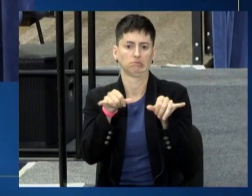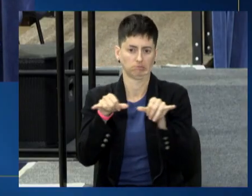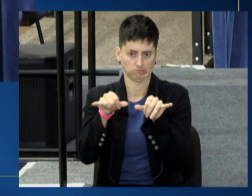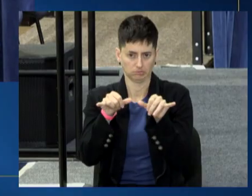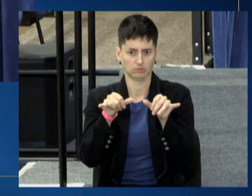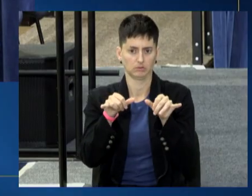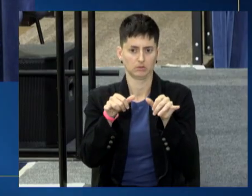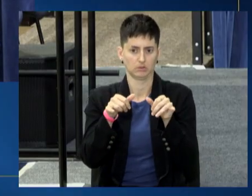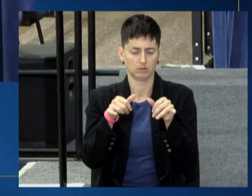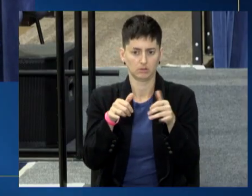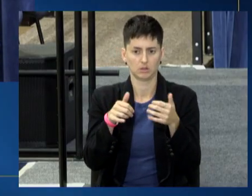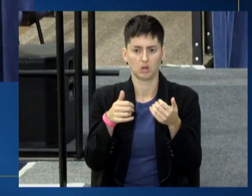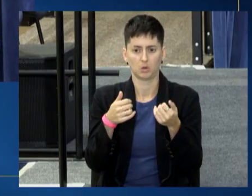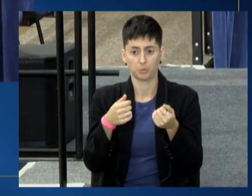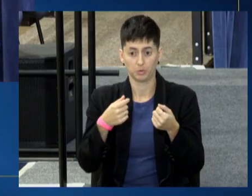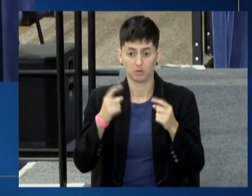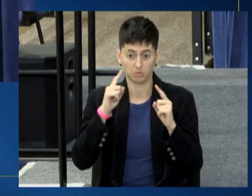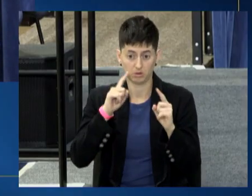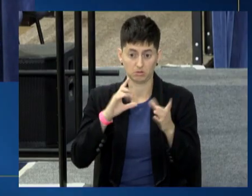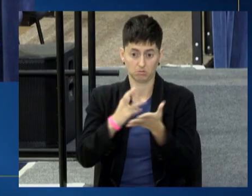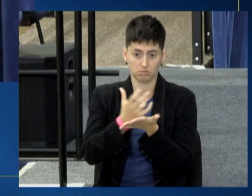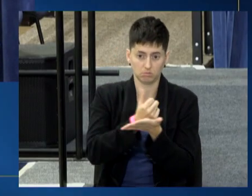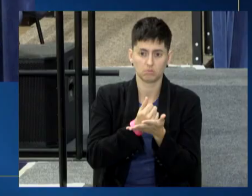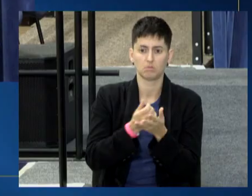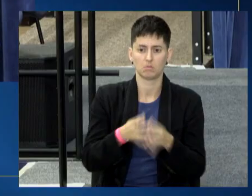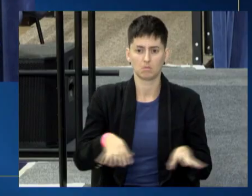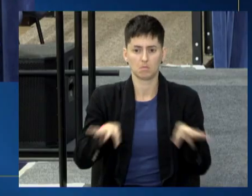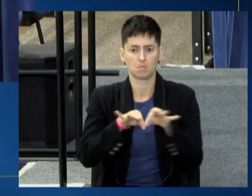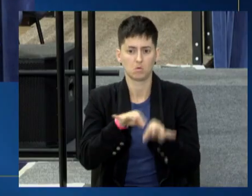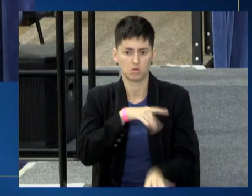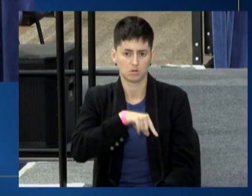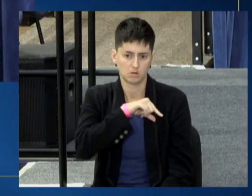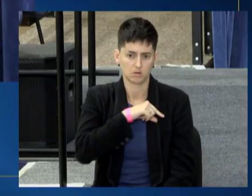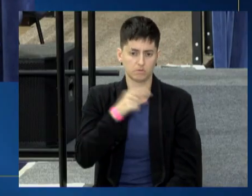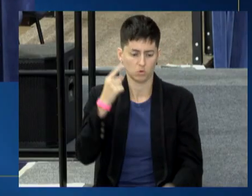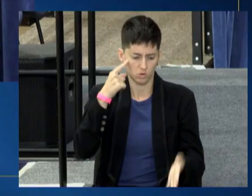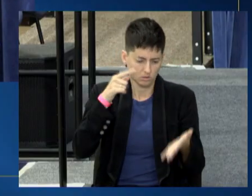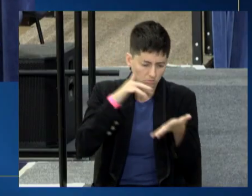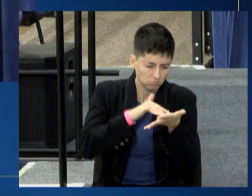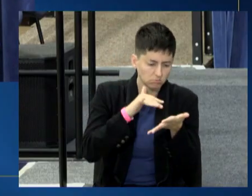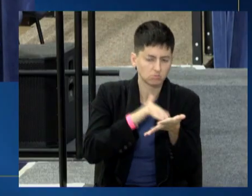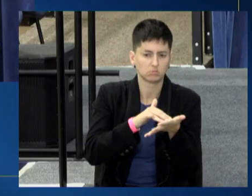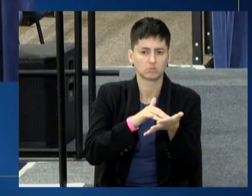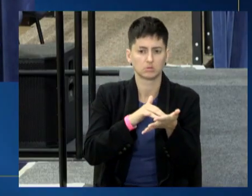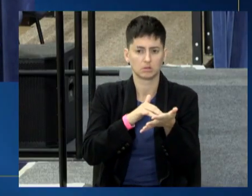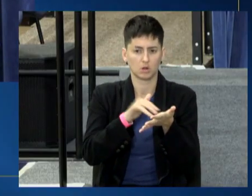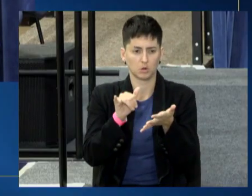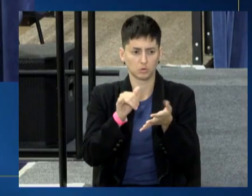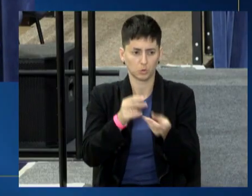us for rapid reviews so we can give advice back quickly to those who submit. We're obviously very